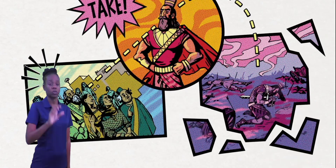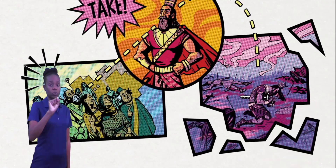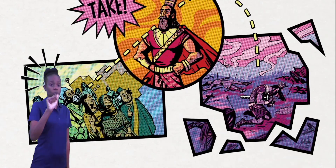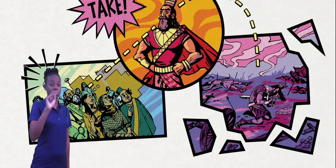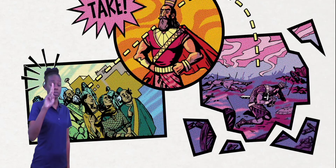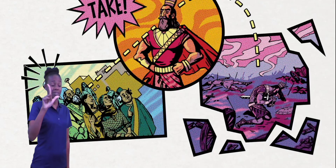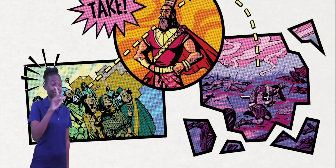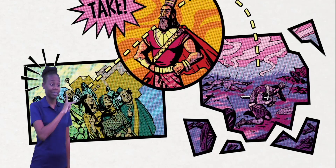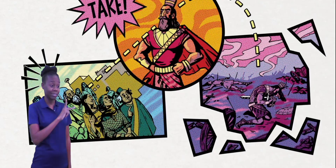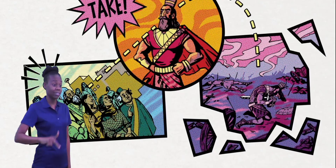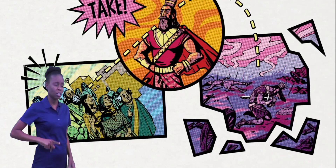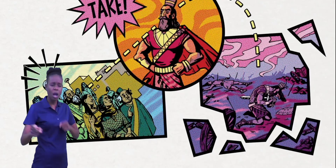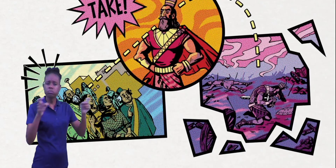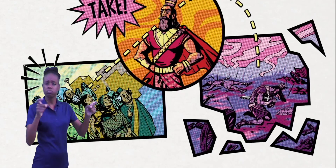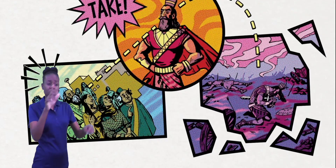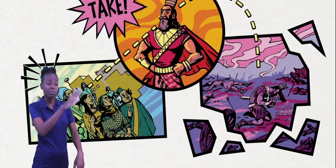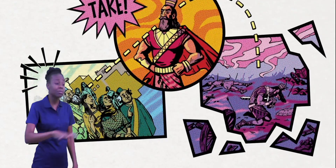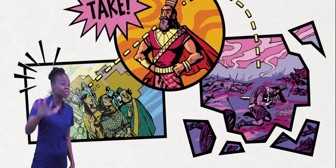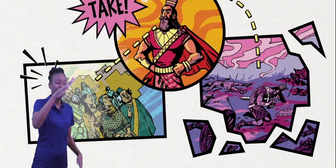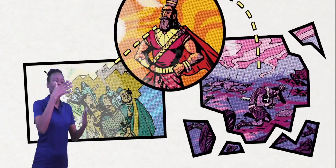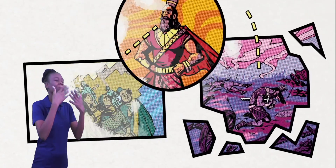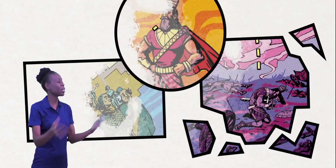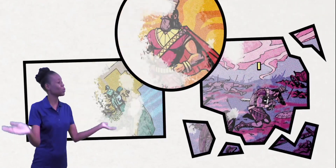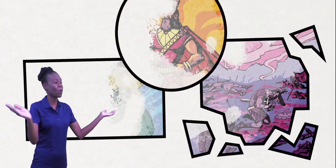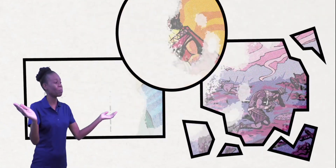And Saul’s reign leads them to destruction.